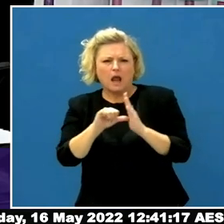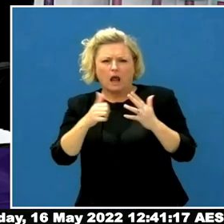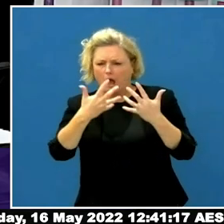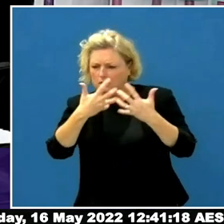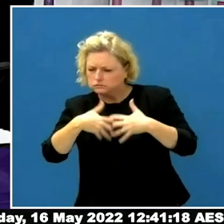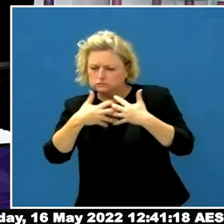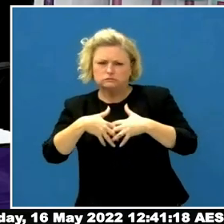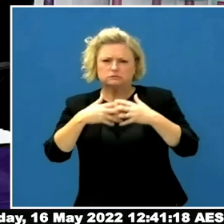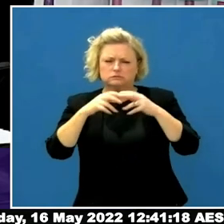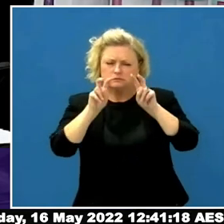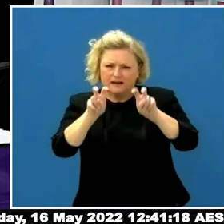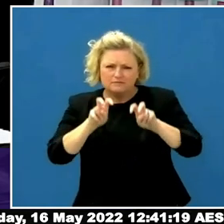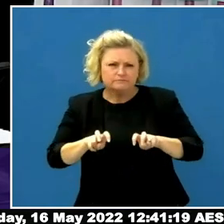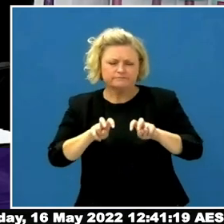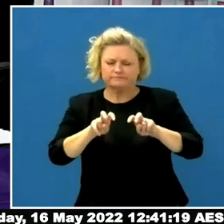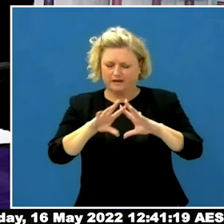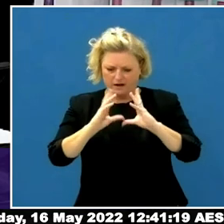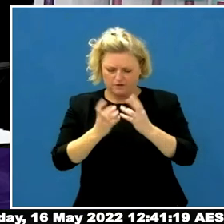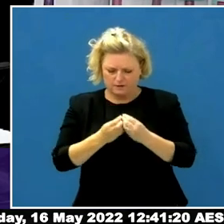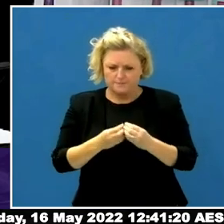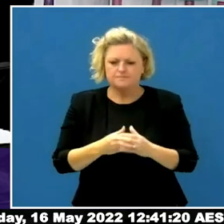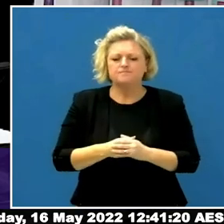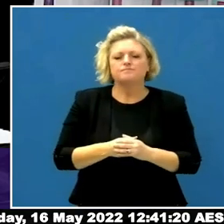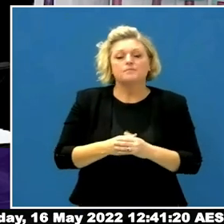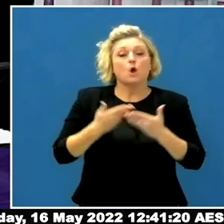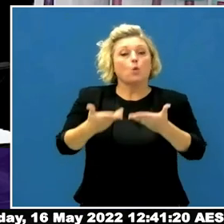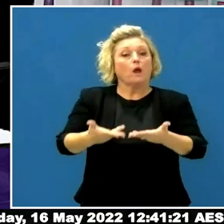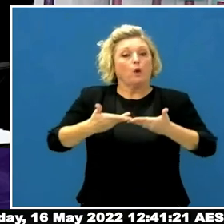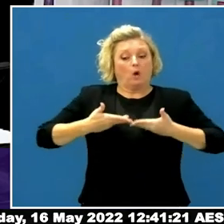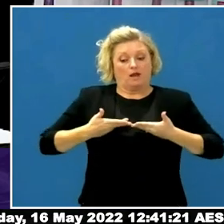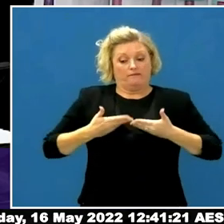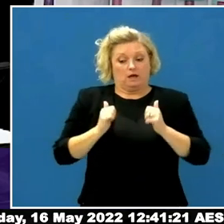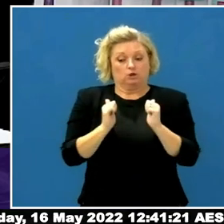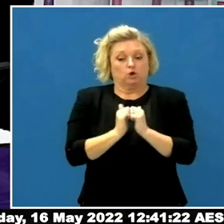We have a document, and there may be other documents in the 15 volumes or so that are